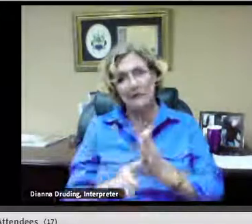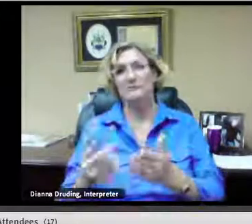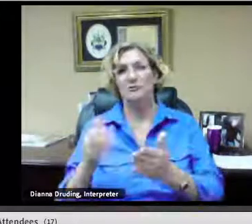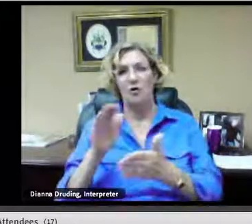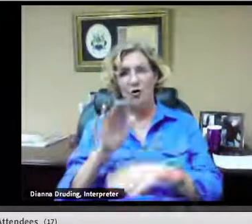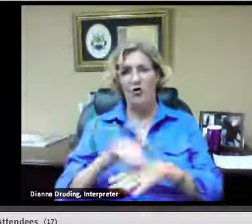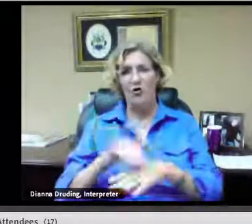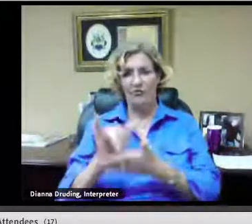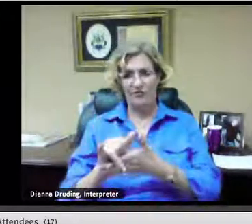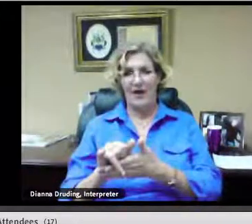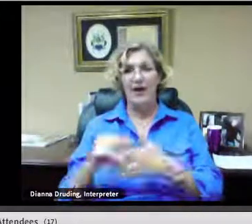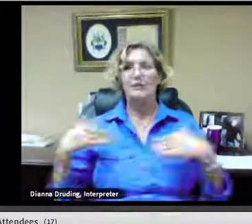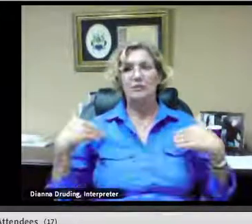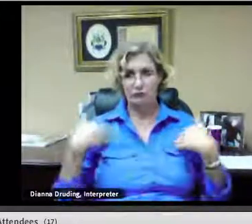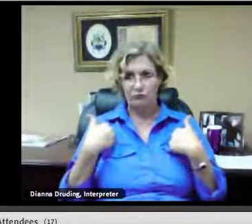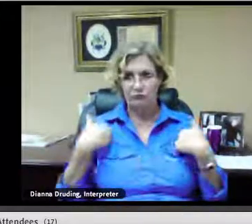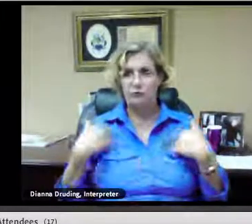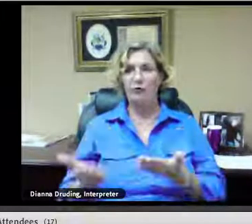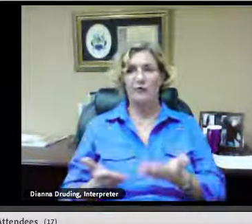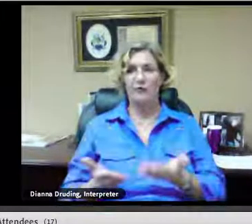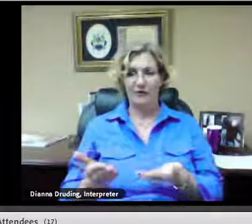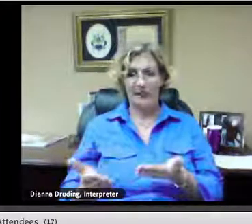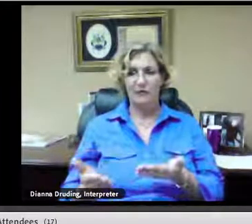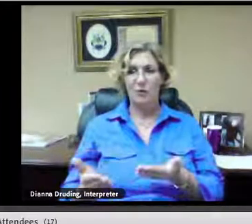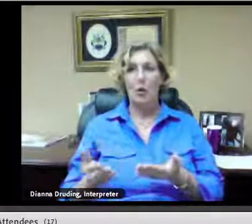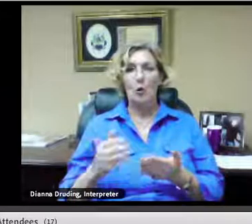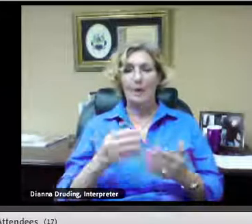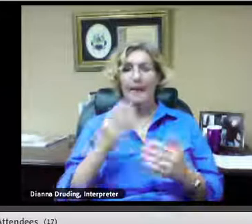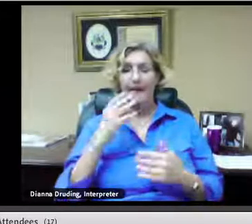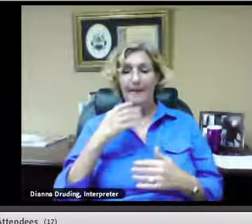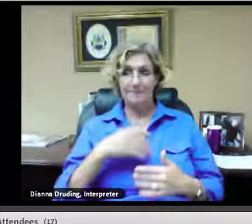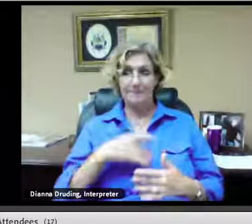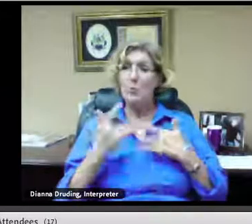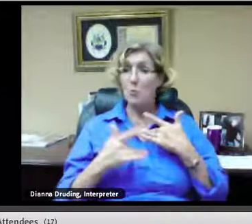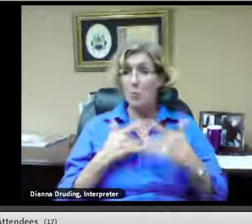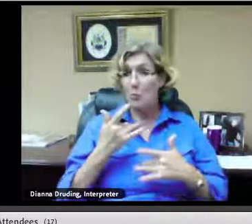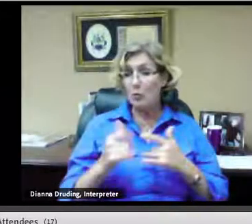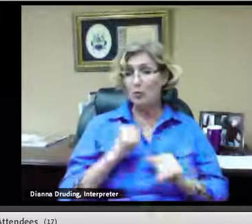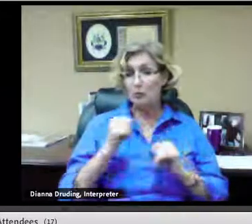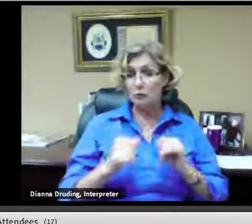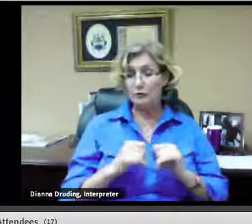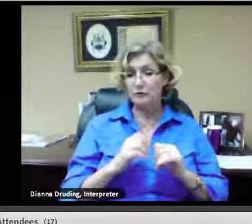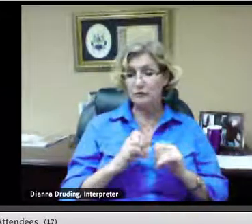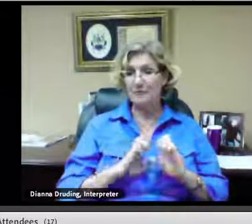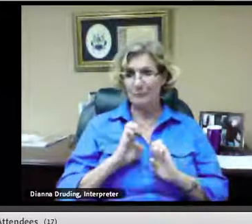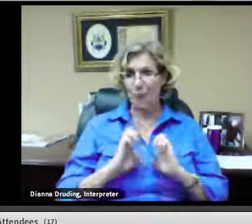that, you know, comfort animals. It's amazing. There's all kinds of things to go. You know, in all honesty, you know,